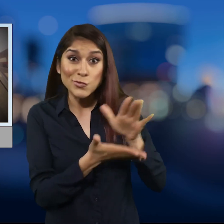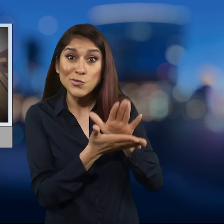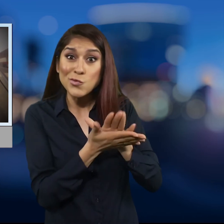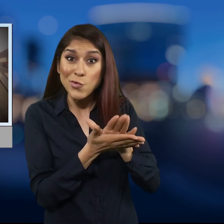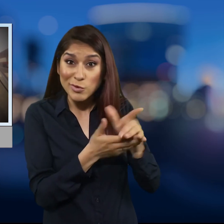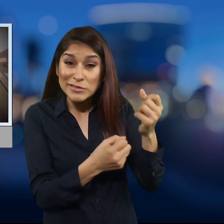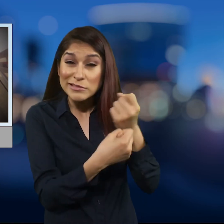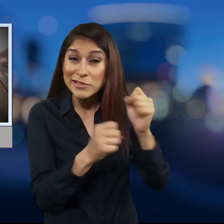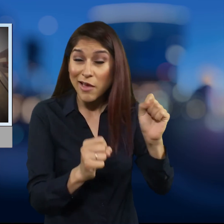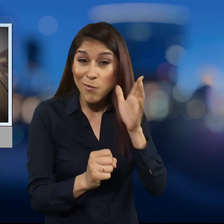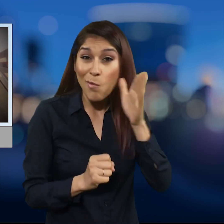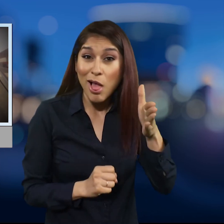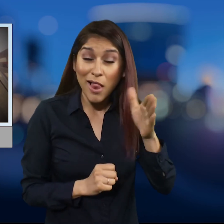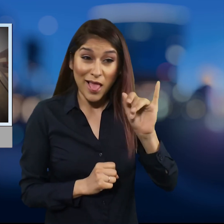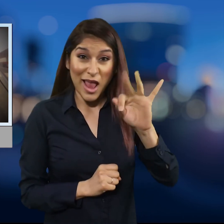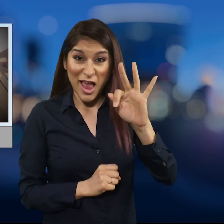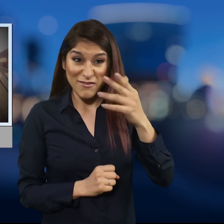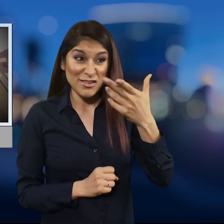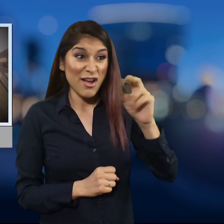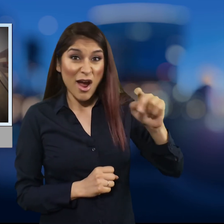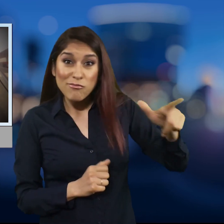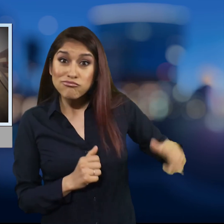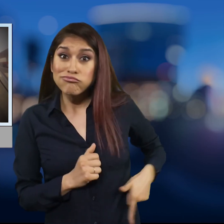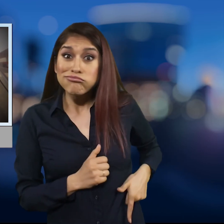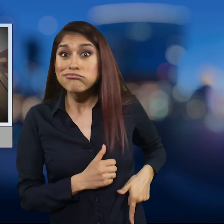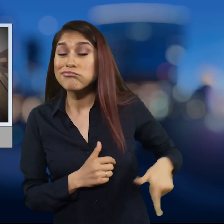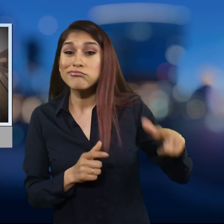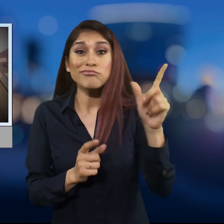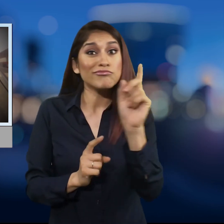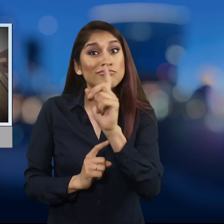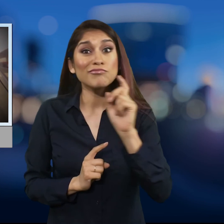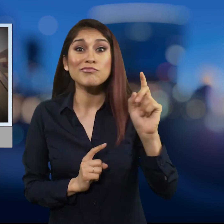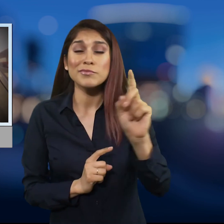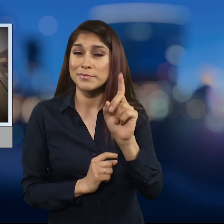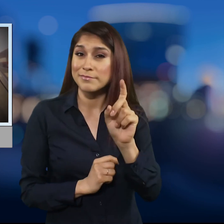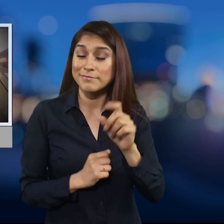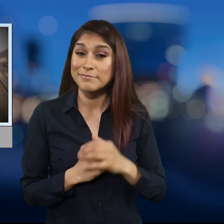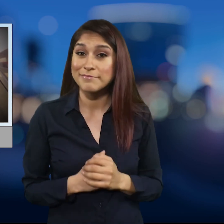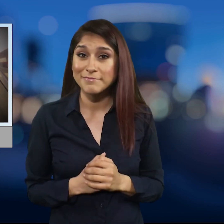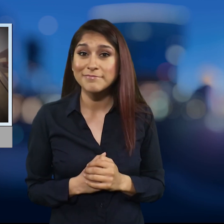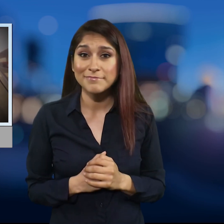Would schools be safer if teachers were armed?